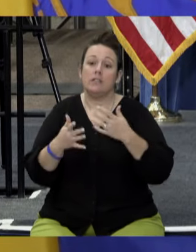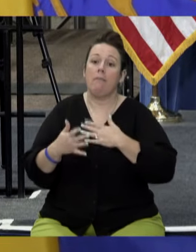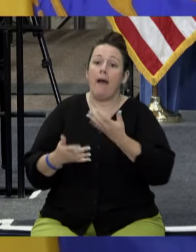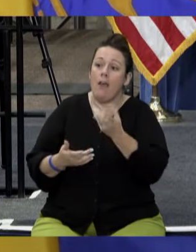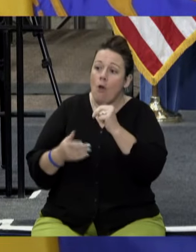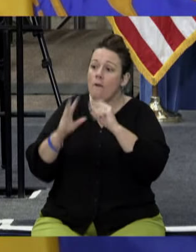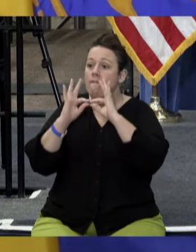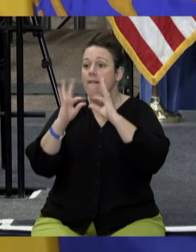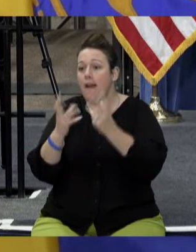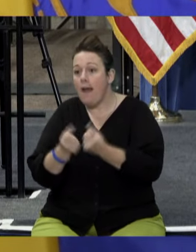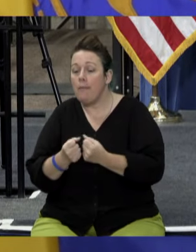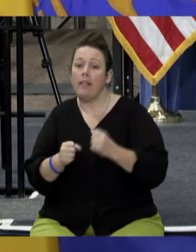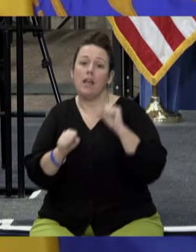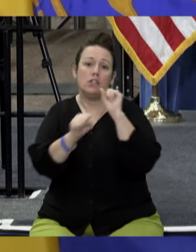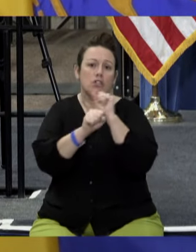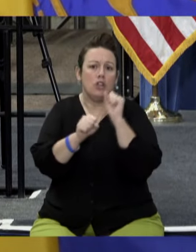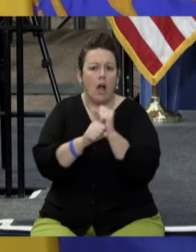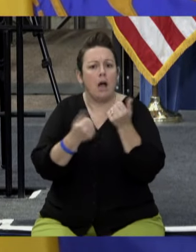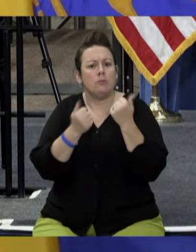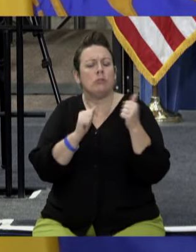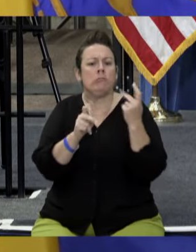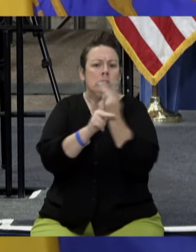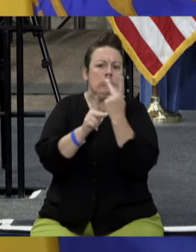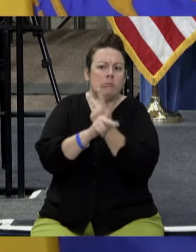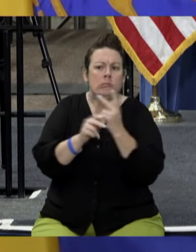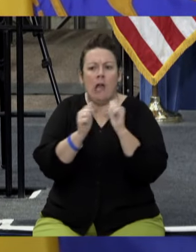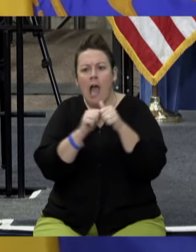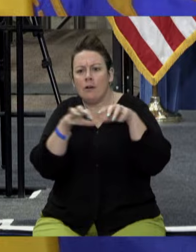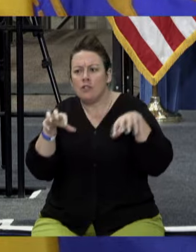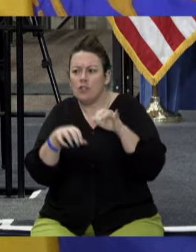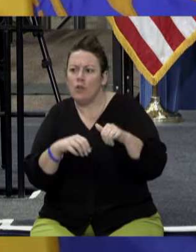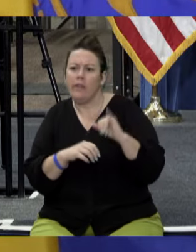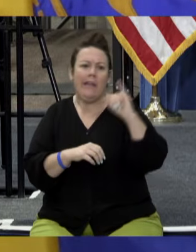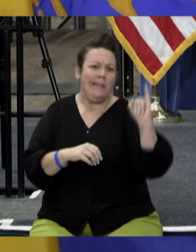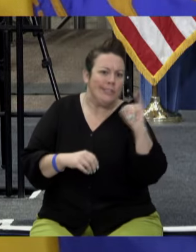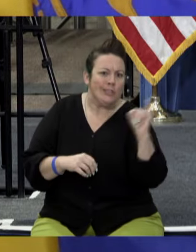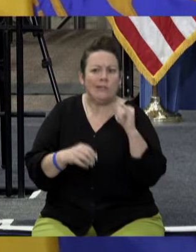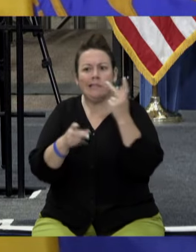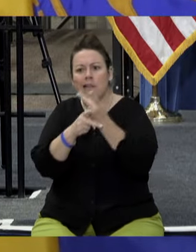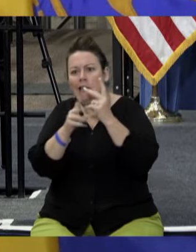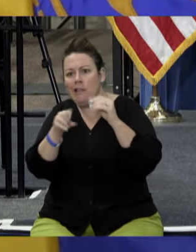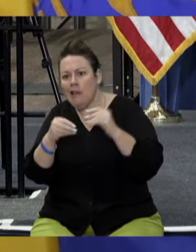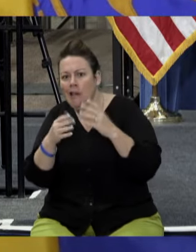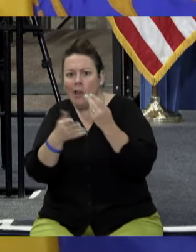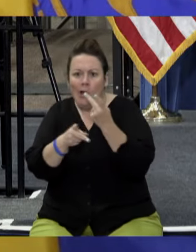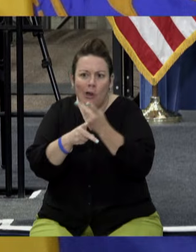a job, and trying to figure out how to do the insurance, the health care, the hospital visits,